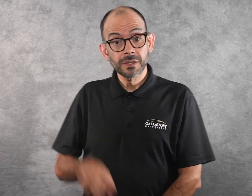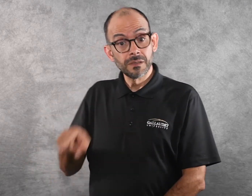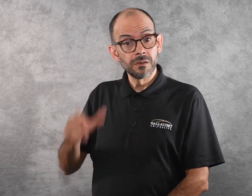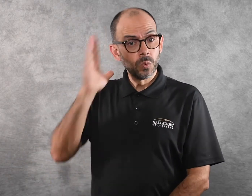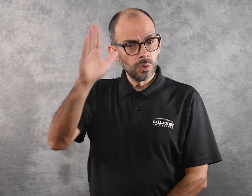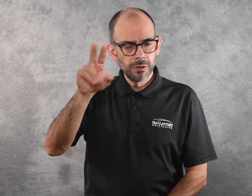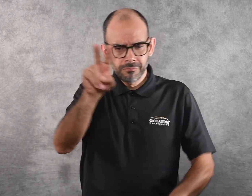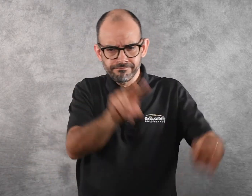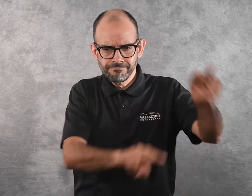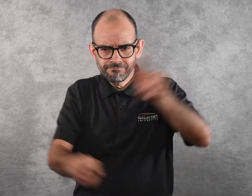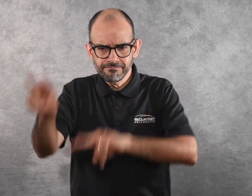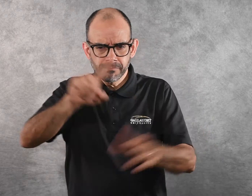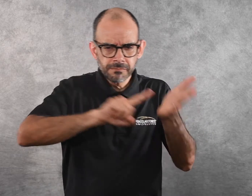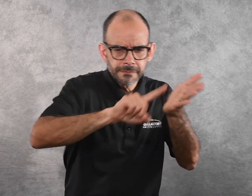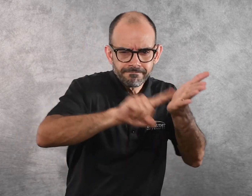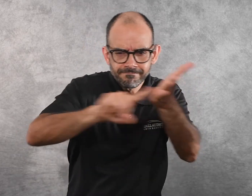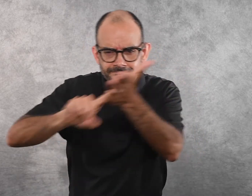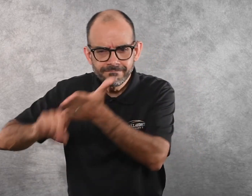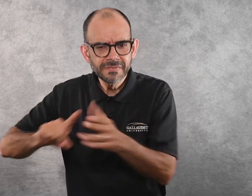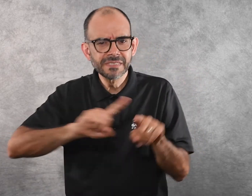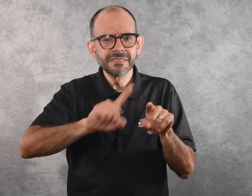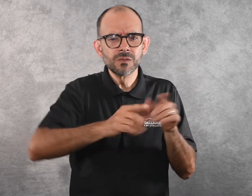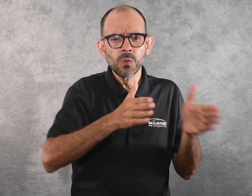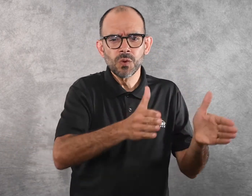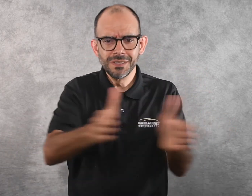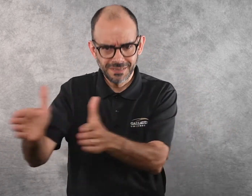he will observe and research the ways that